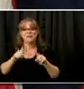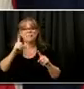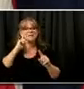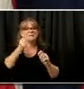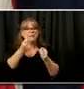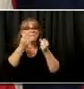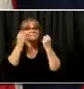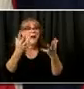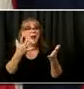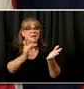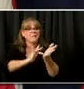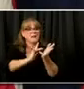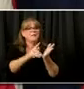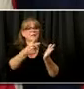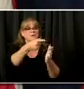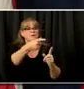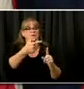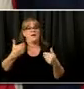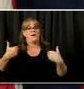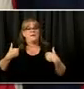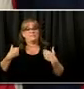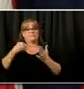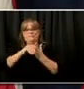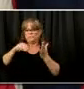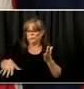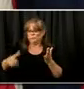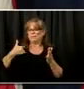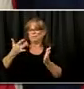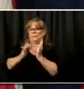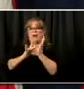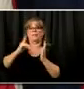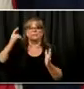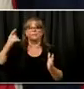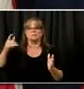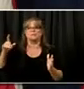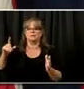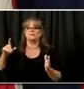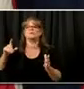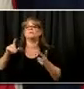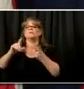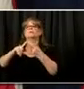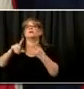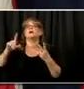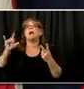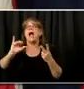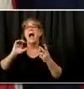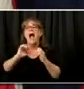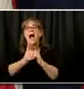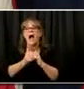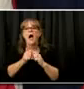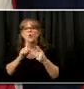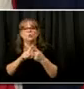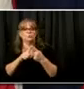students best learn and in these challenging times that can be difficult and so our districts are